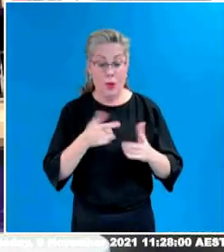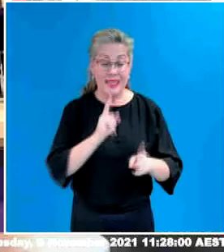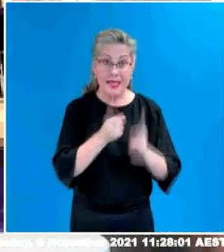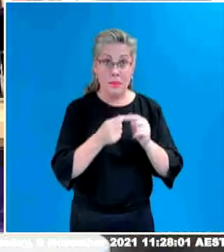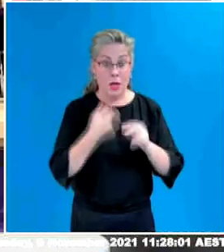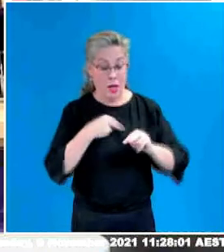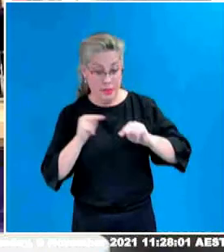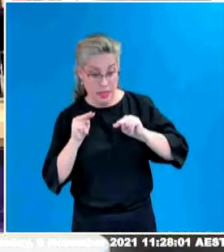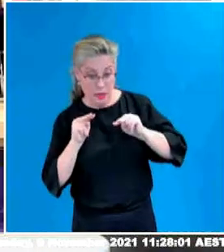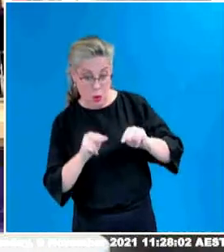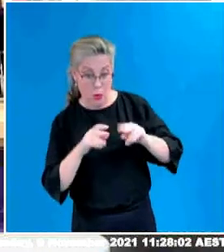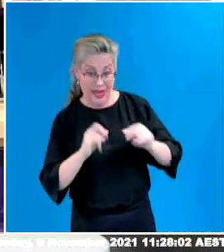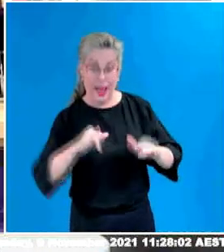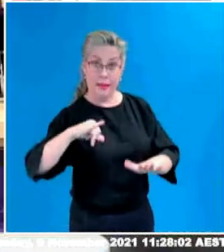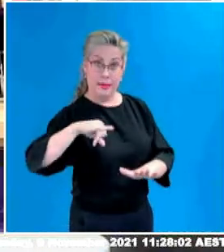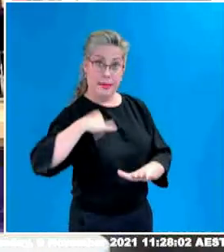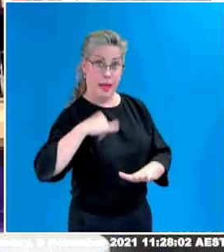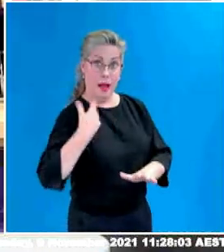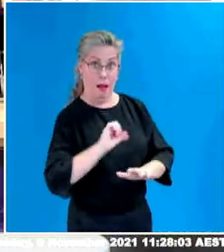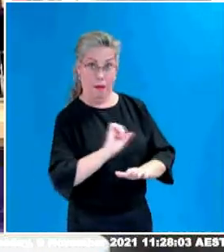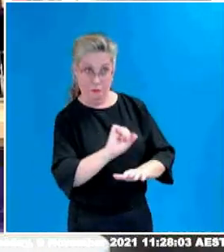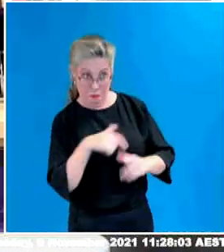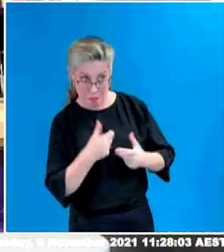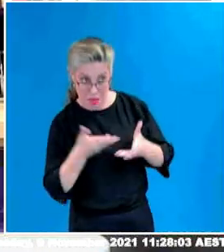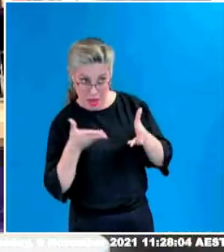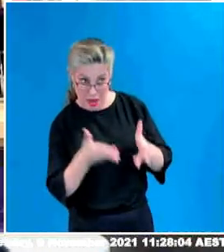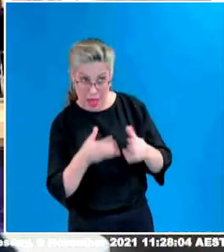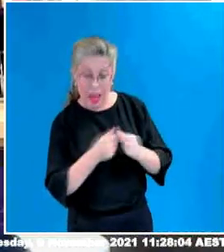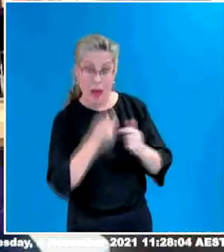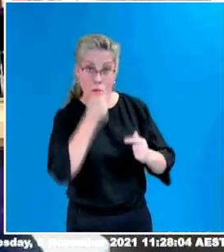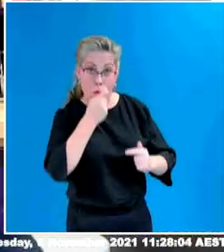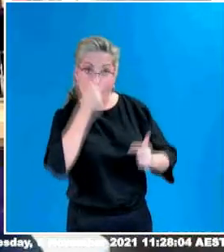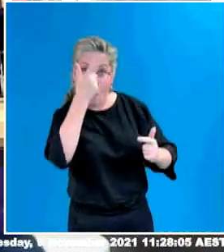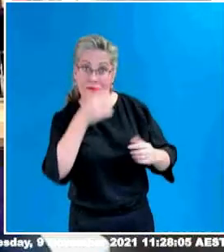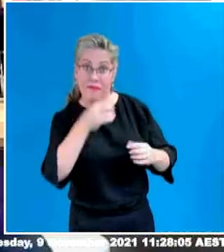So it is goods, as you say, which may end in Australia or may end in a